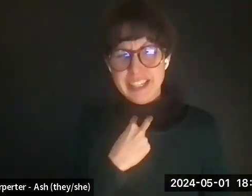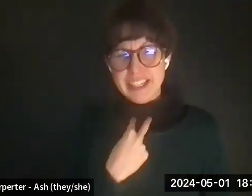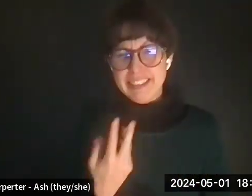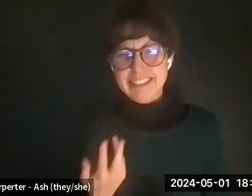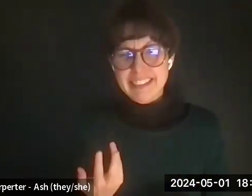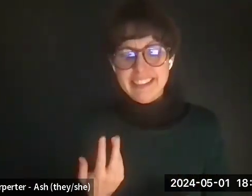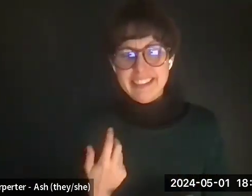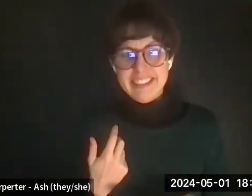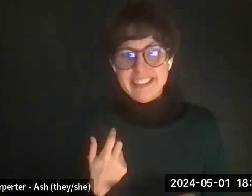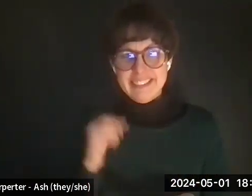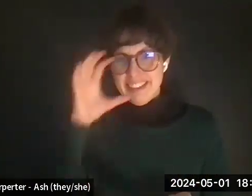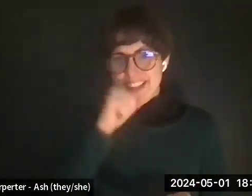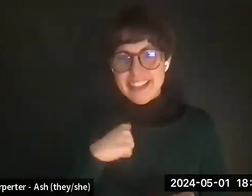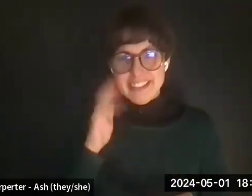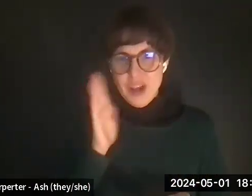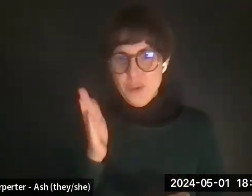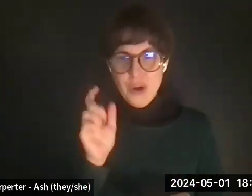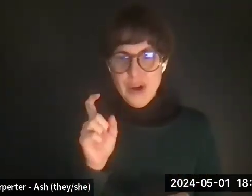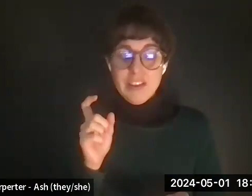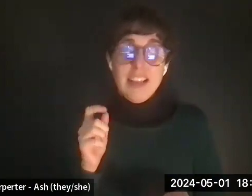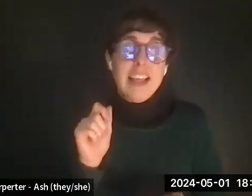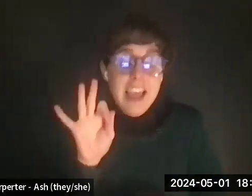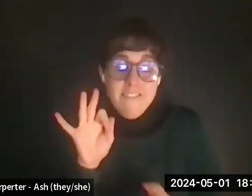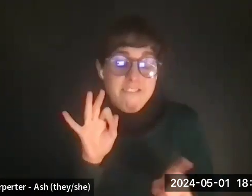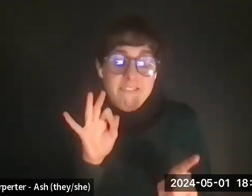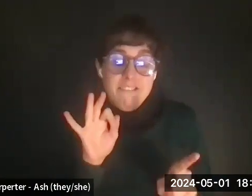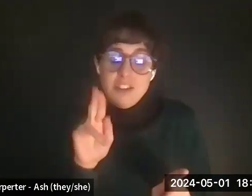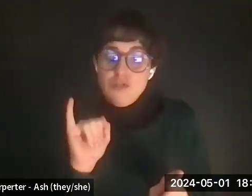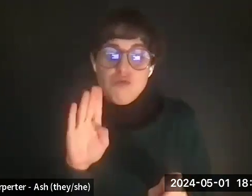to California if the tribe didn't accept me and allow me to work on reservation and,